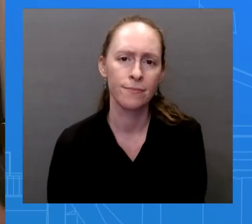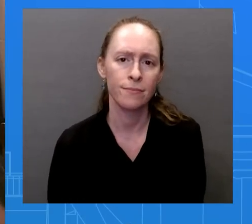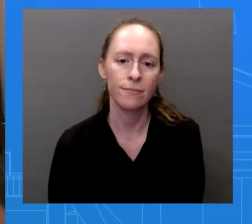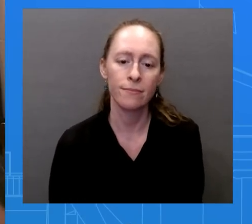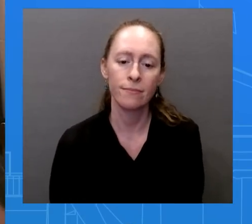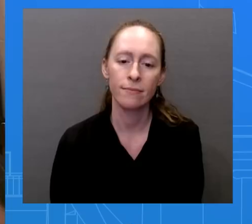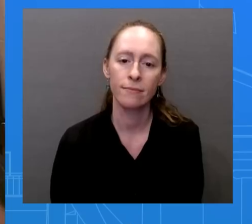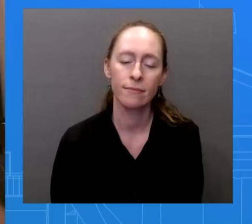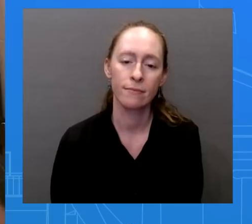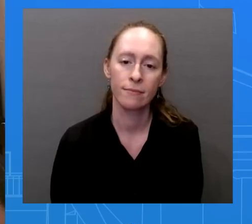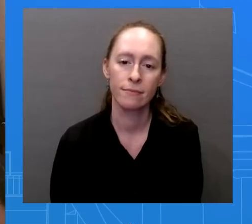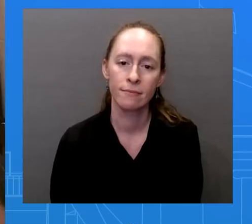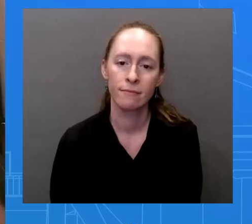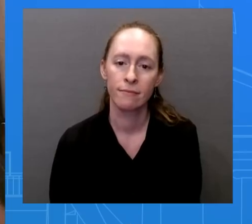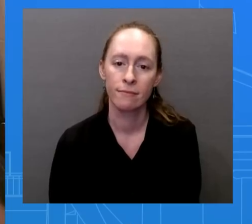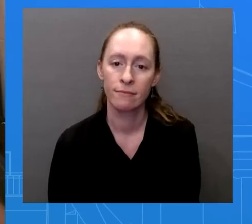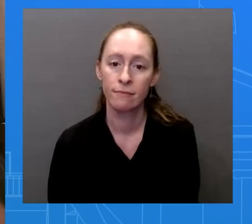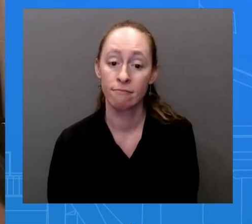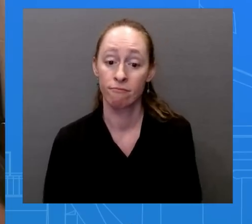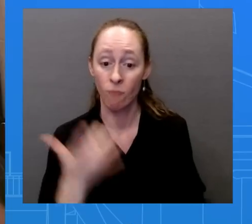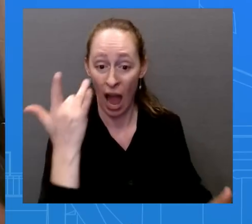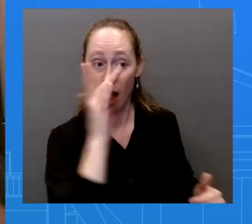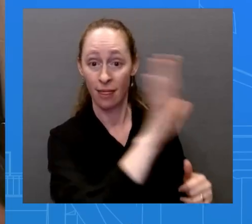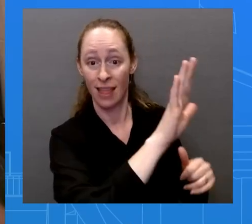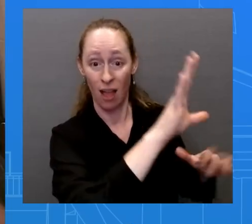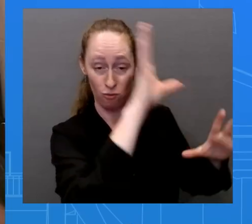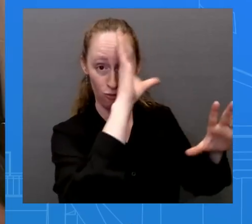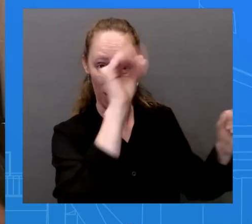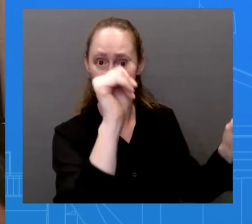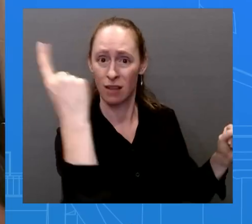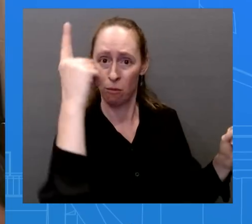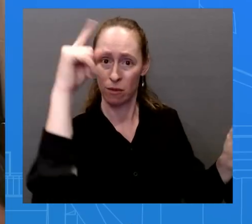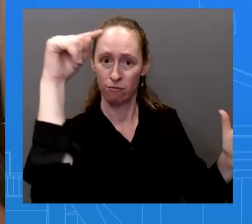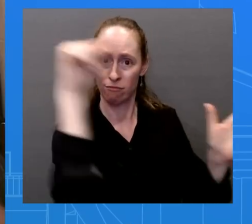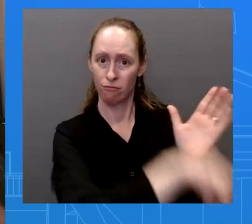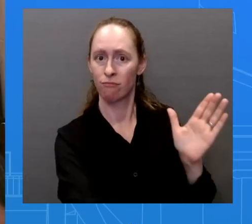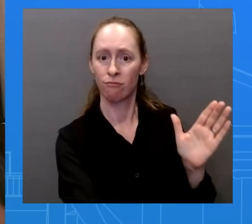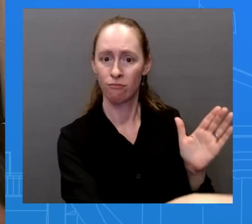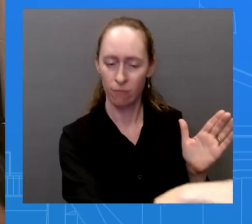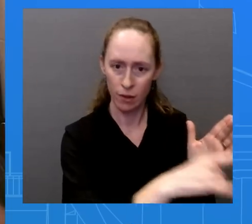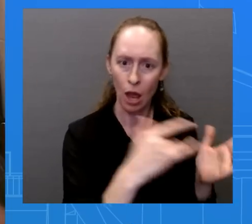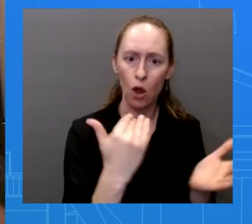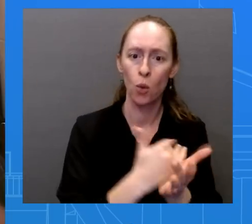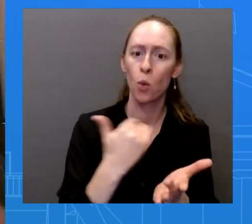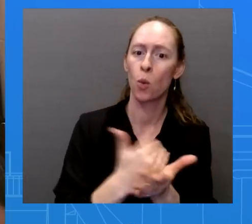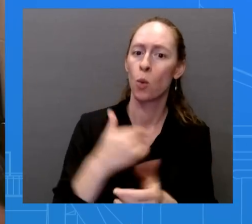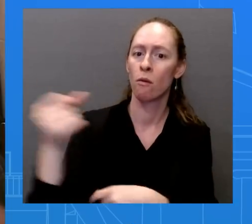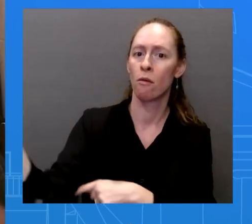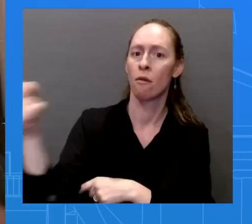July of last year, the government requested U.S. or U.N. troops to secure the country,